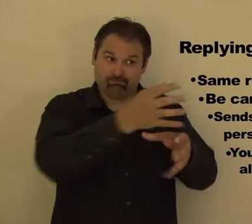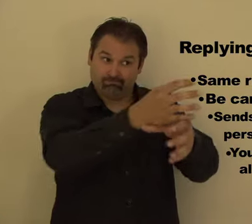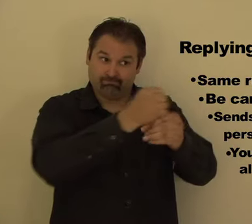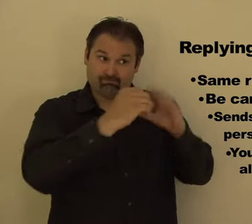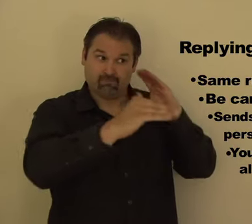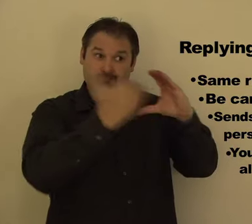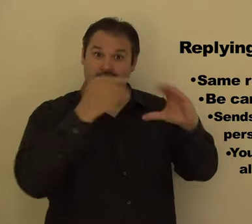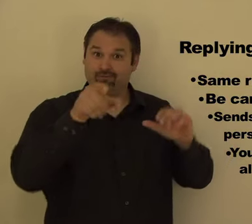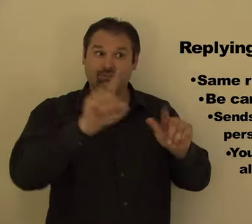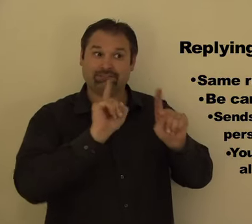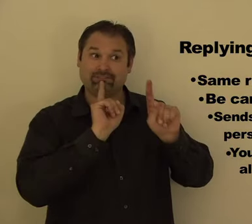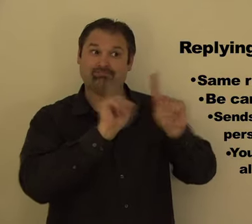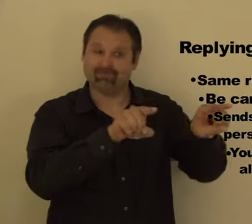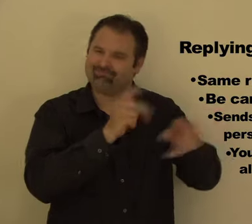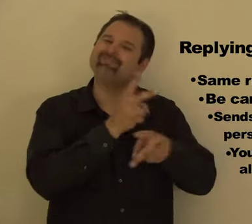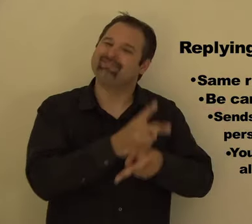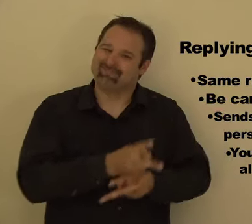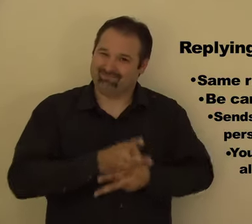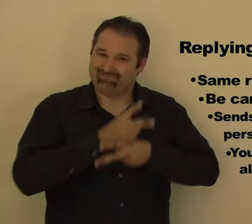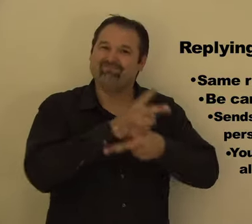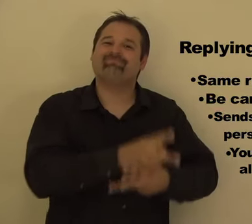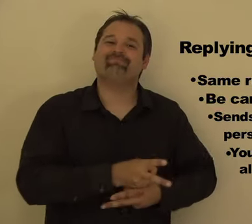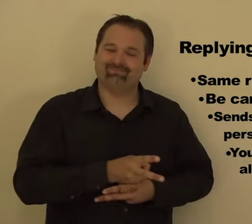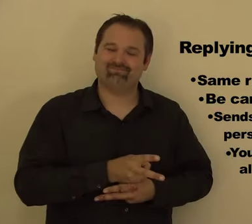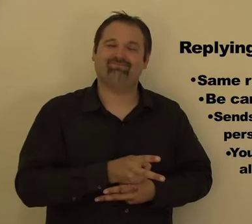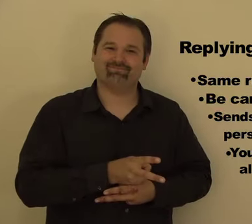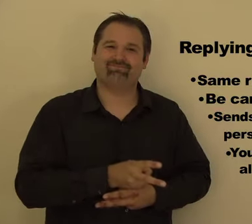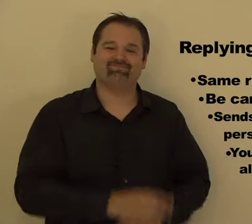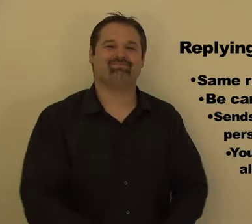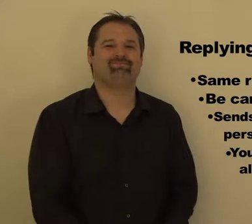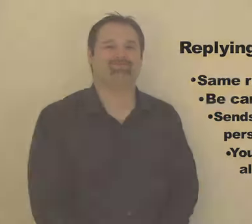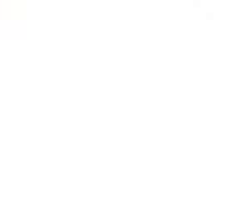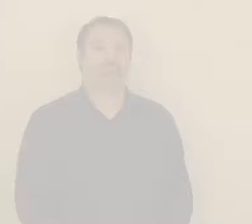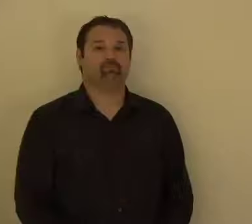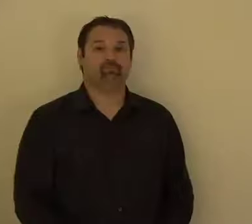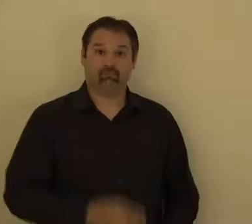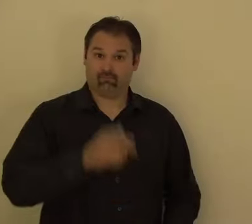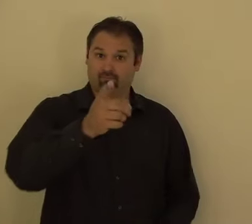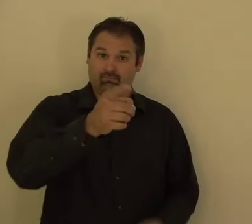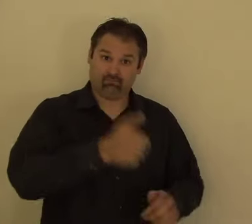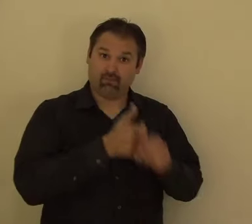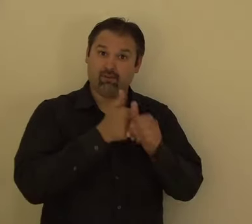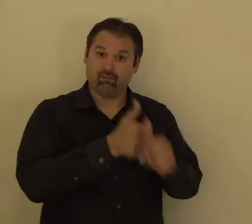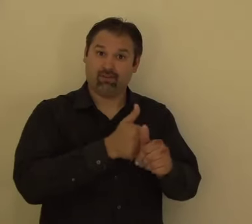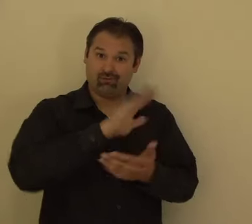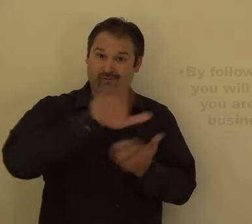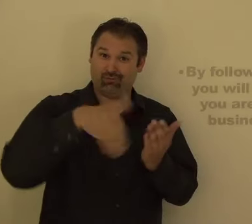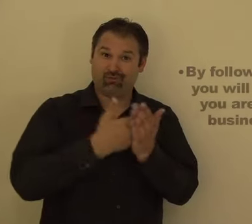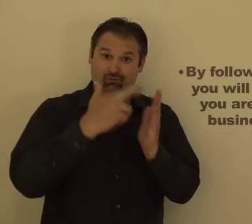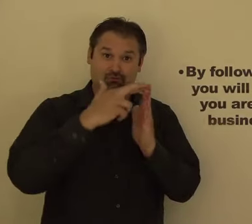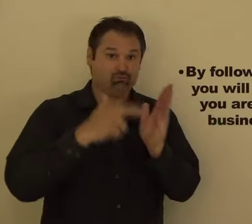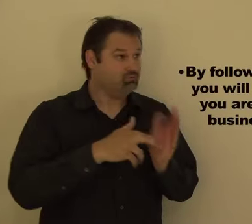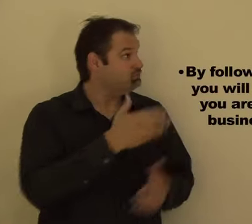By following these rules of business email etiquette, you will show people that